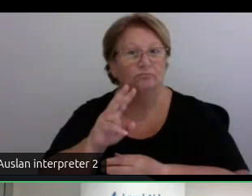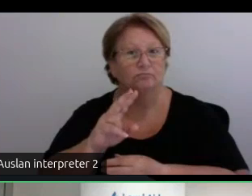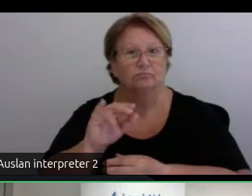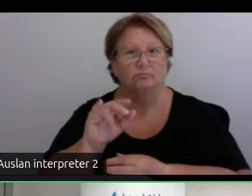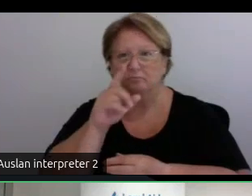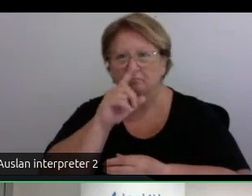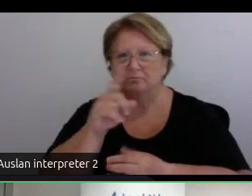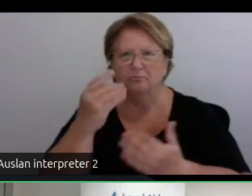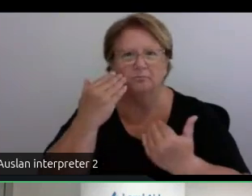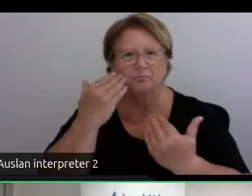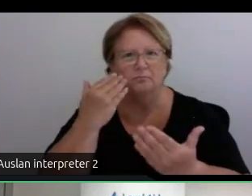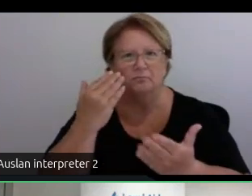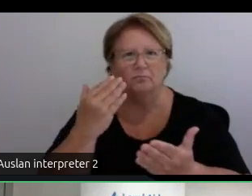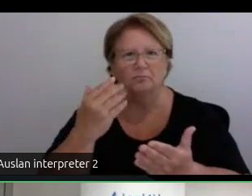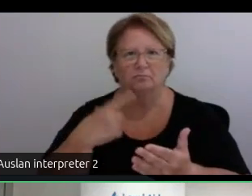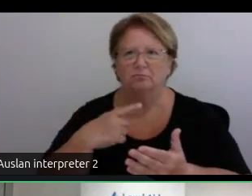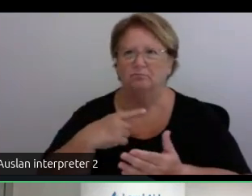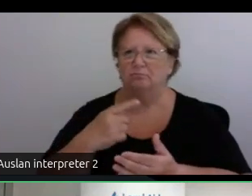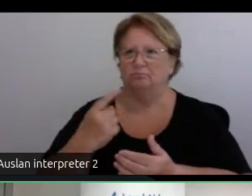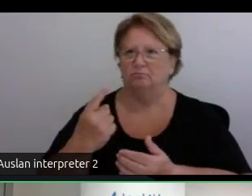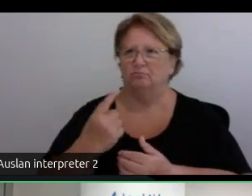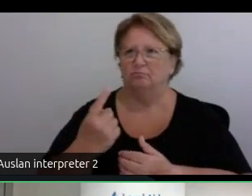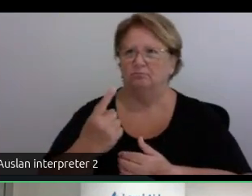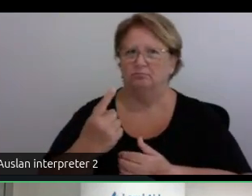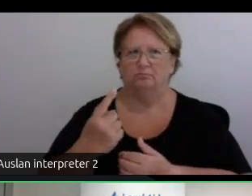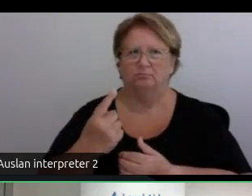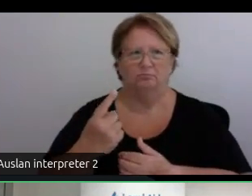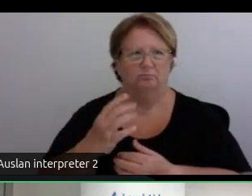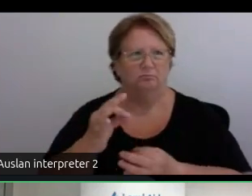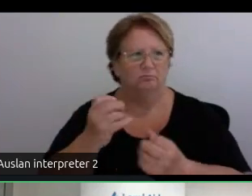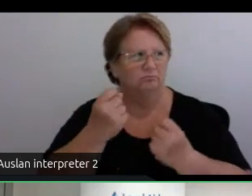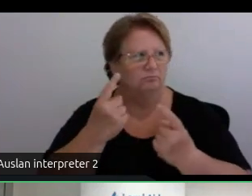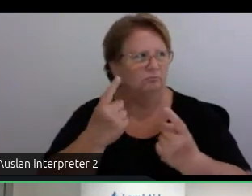seen is just vulnerable people because who's home during the middle of the day and who didn't